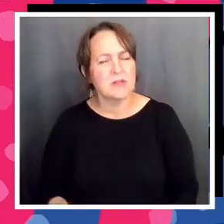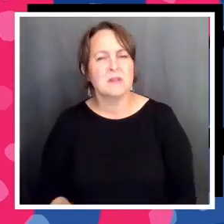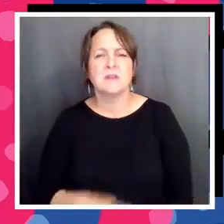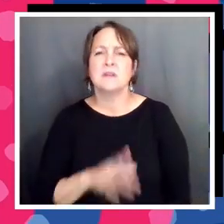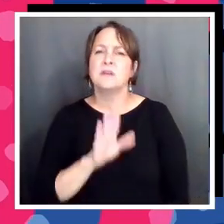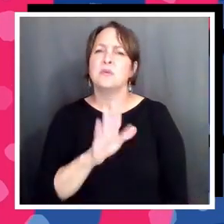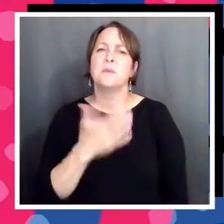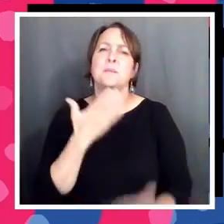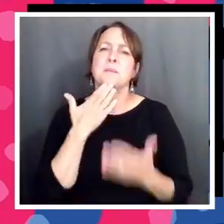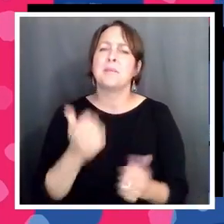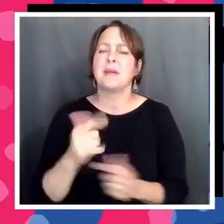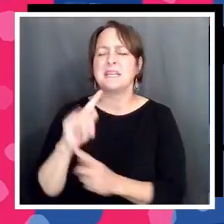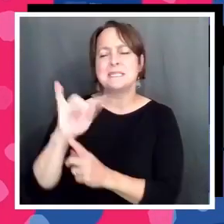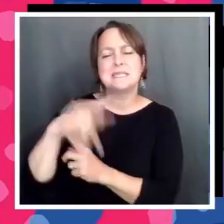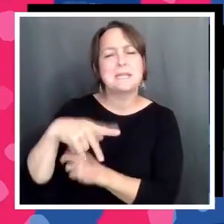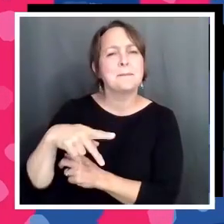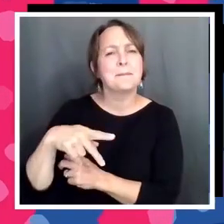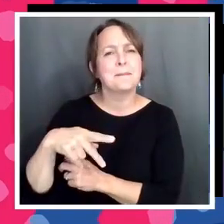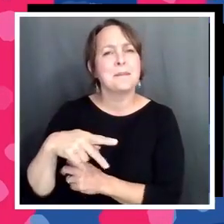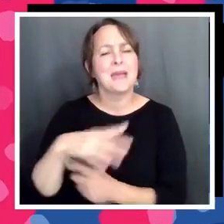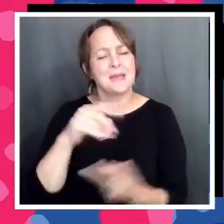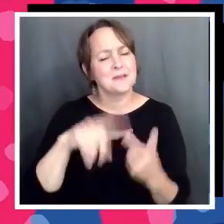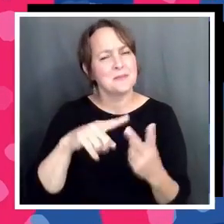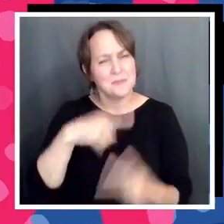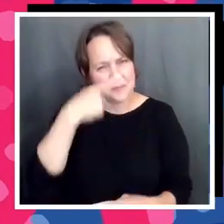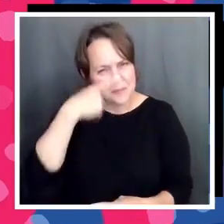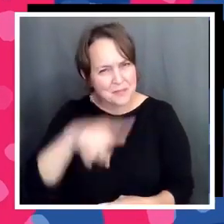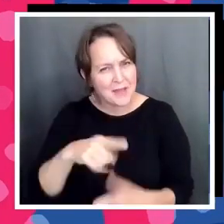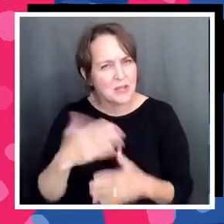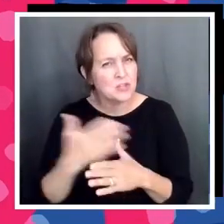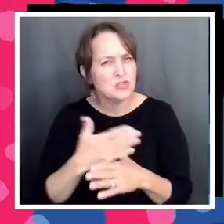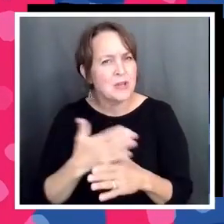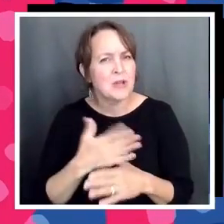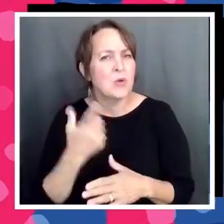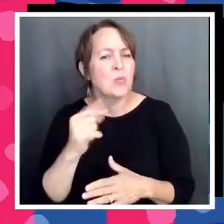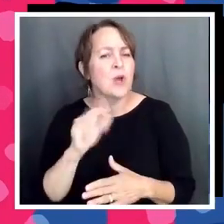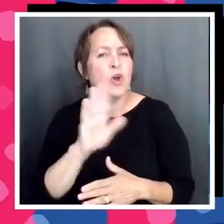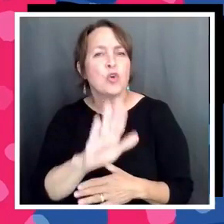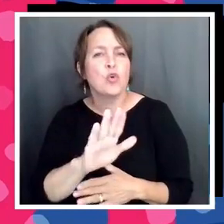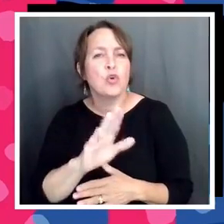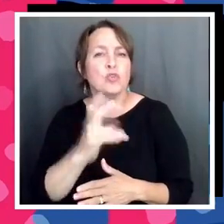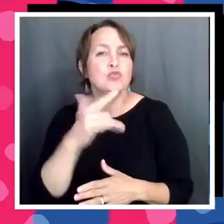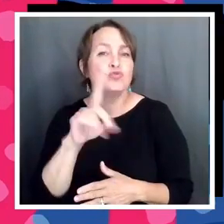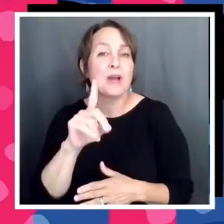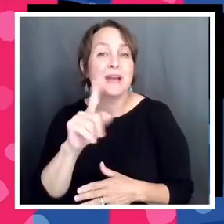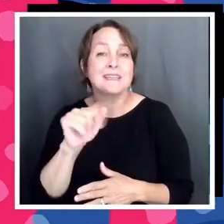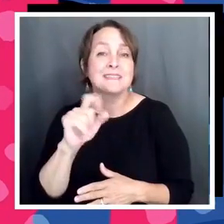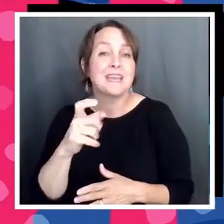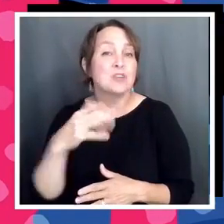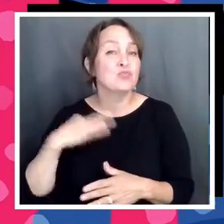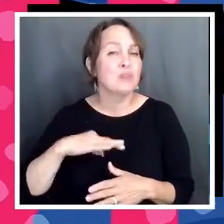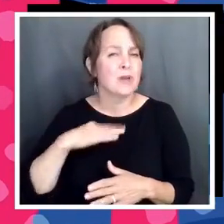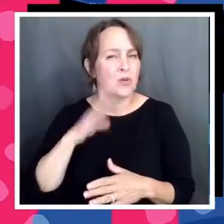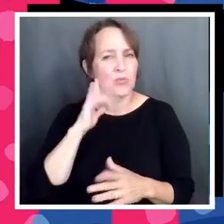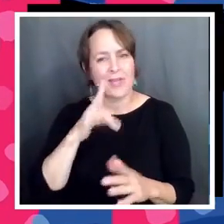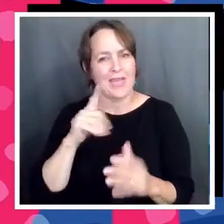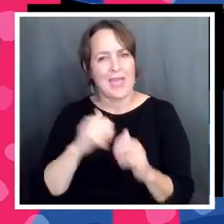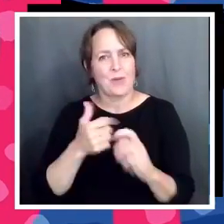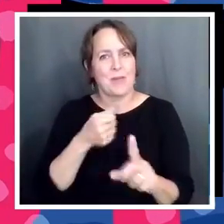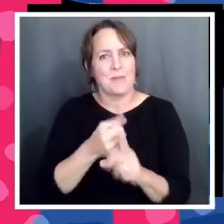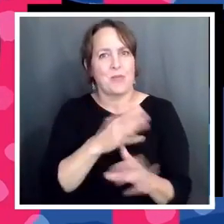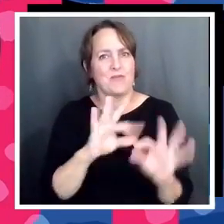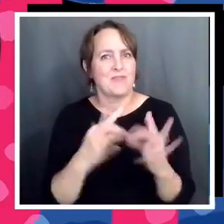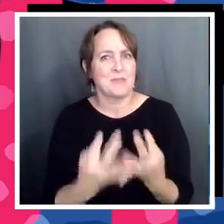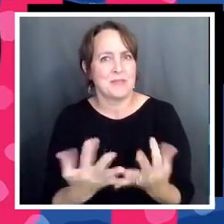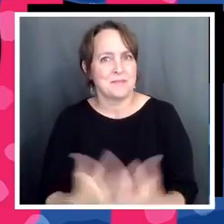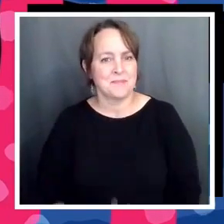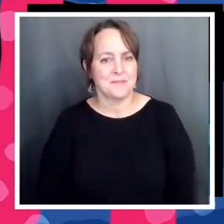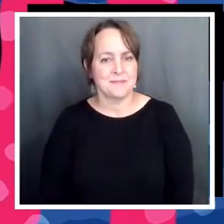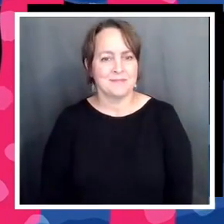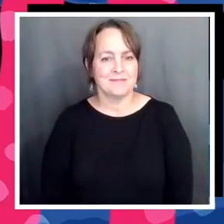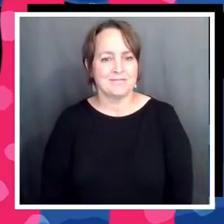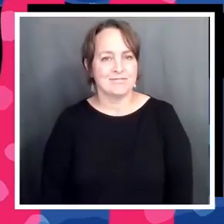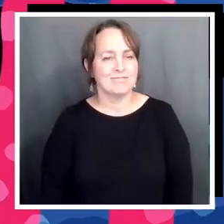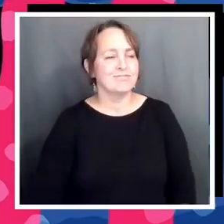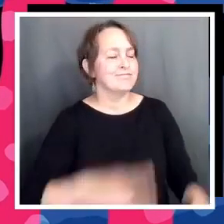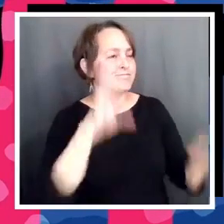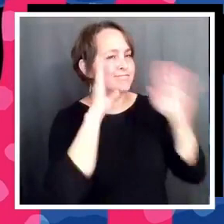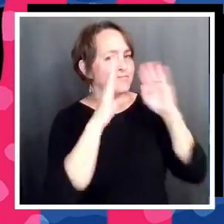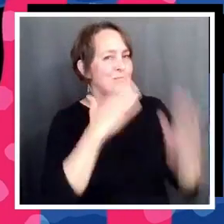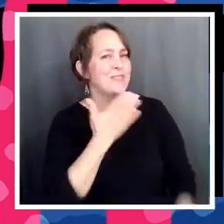THANK YOU NURA.